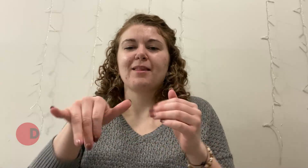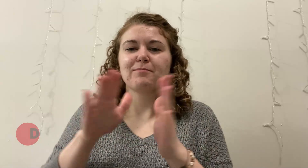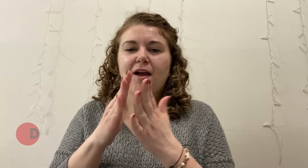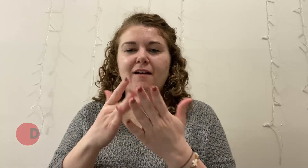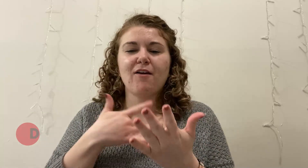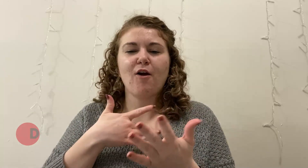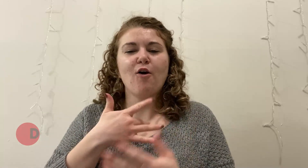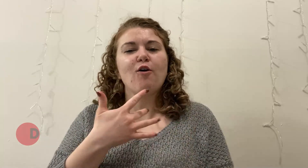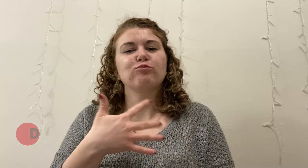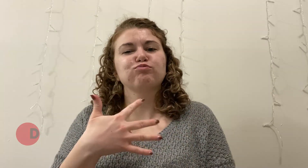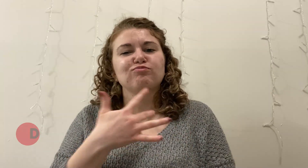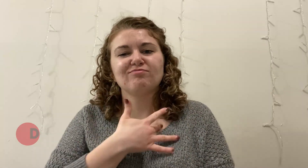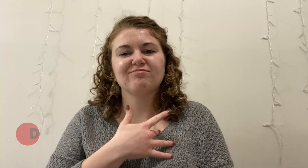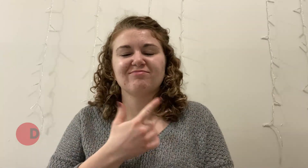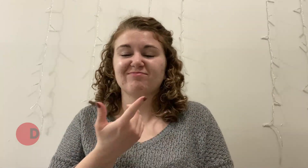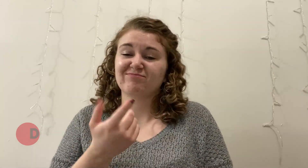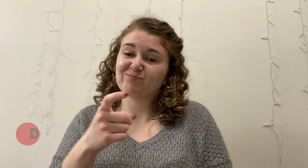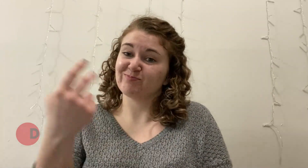it was touching. You should join!